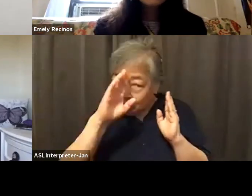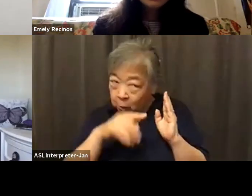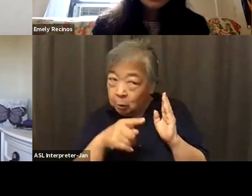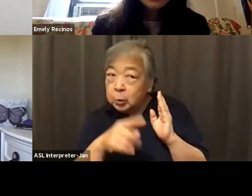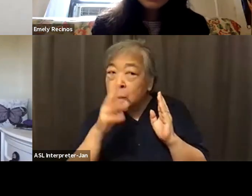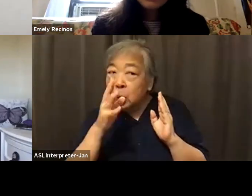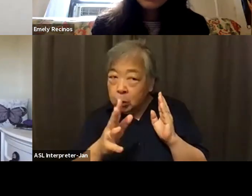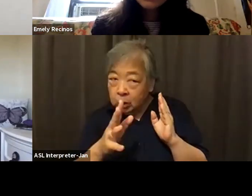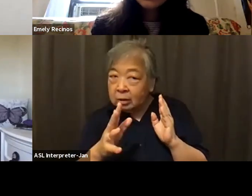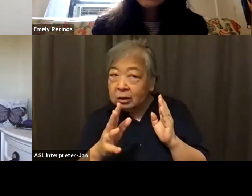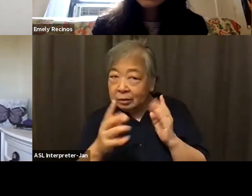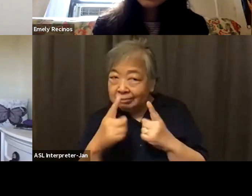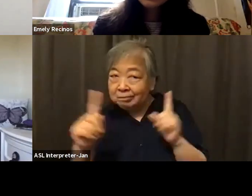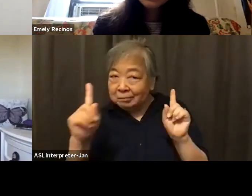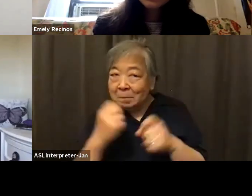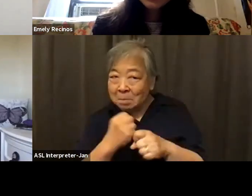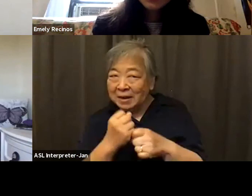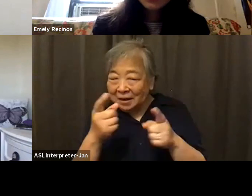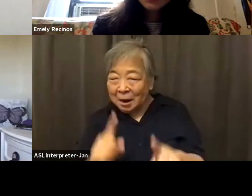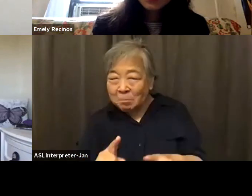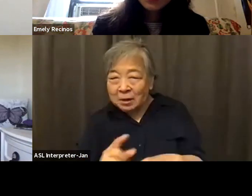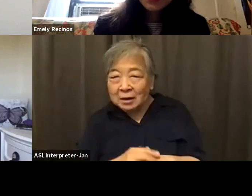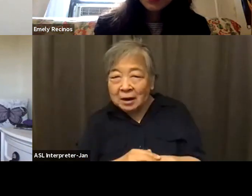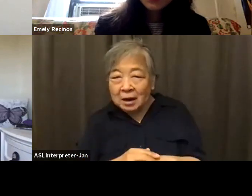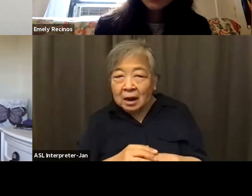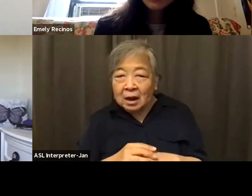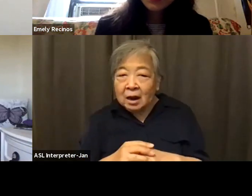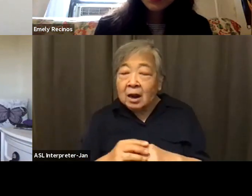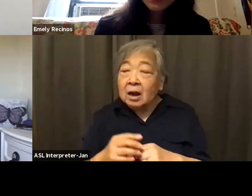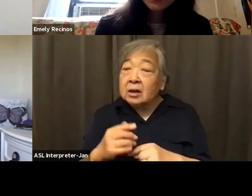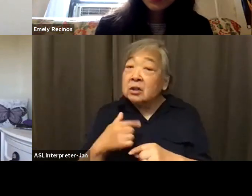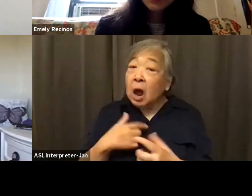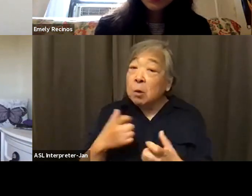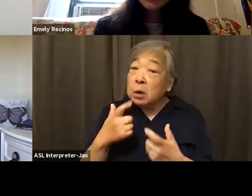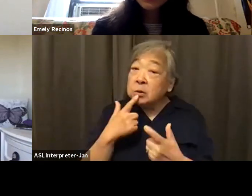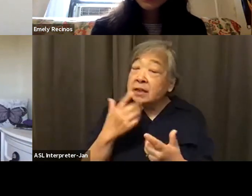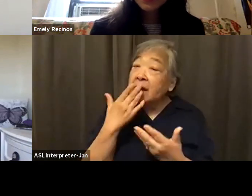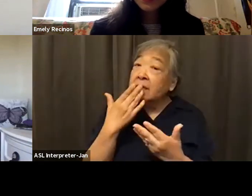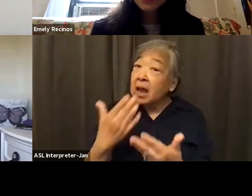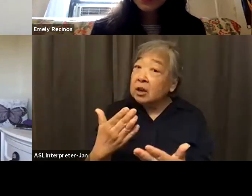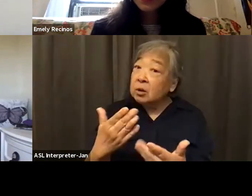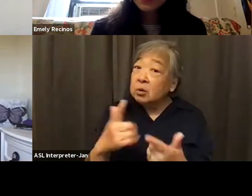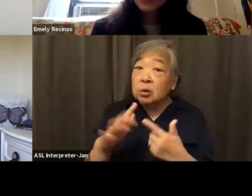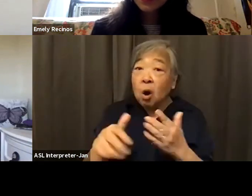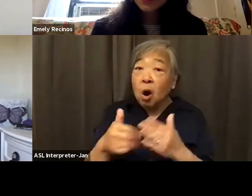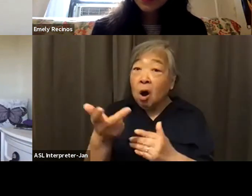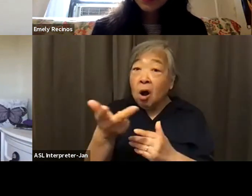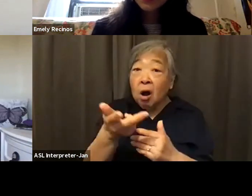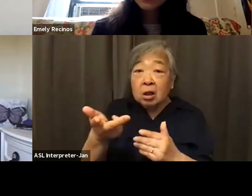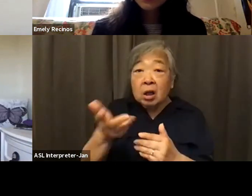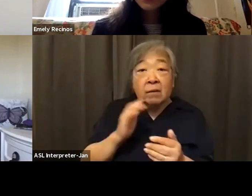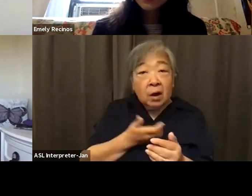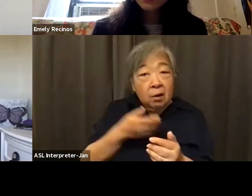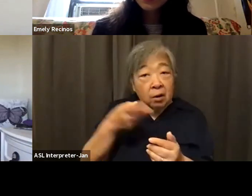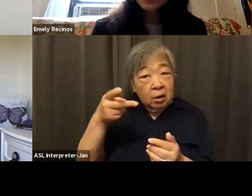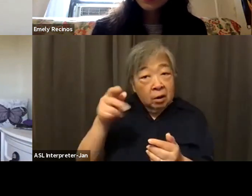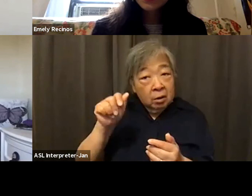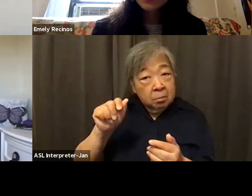Well, I just want to say thank you so much to all of our panelists today, Istou, Geraldine,